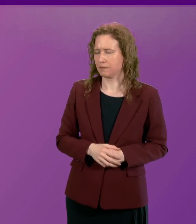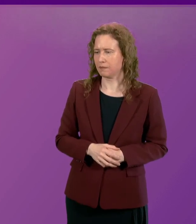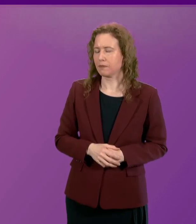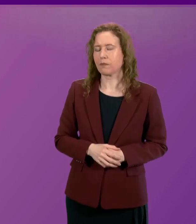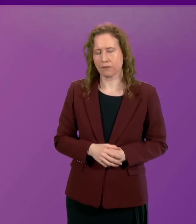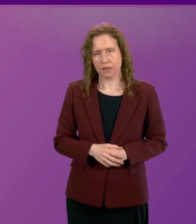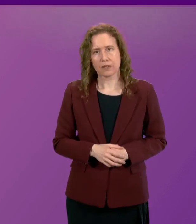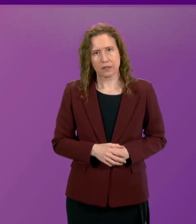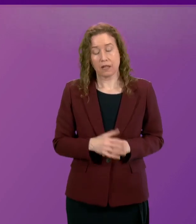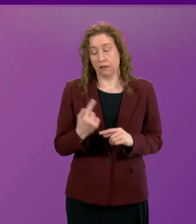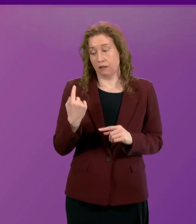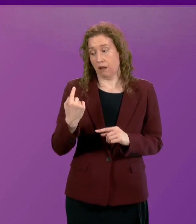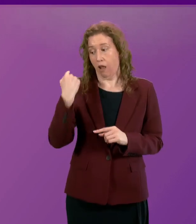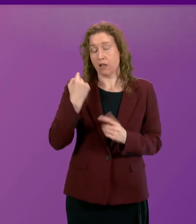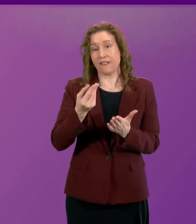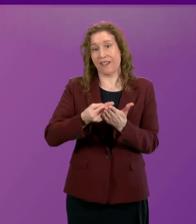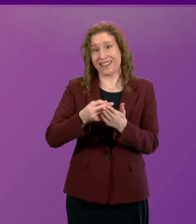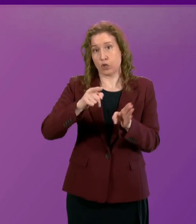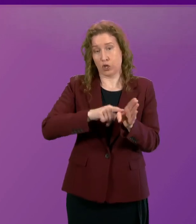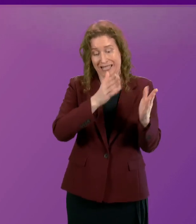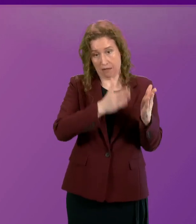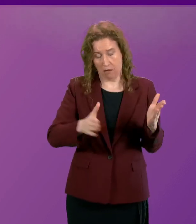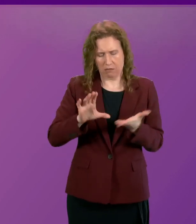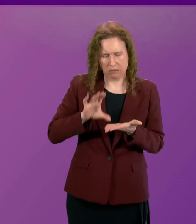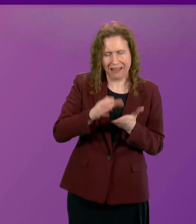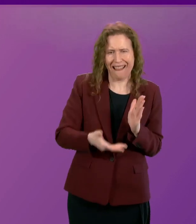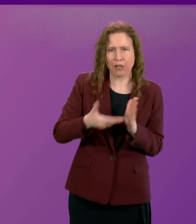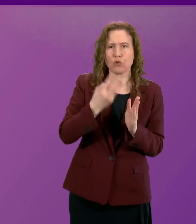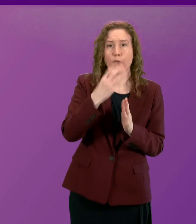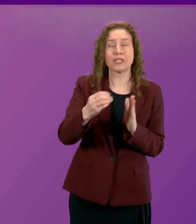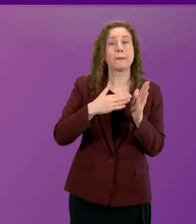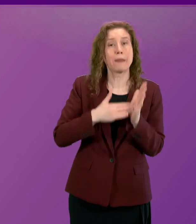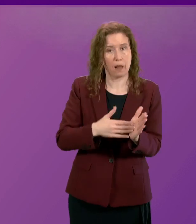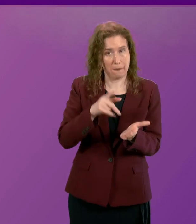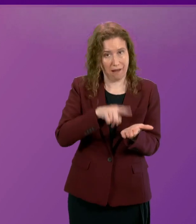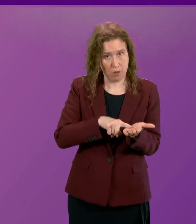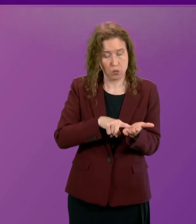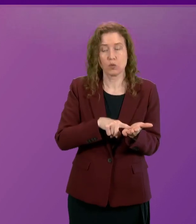In the past financial year, we invested an additional £30 million to drive action to